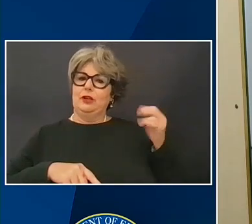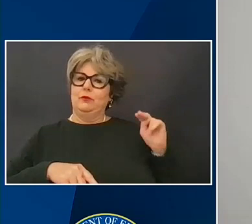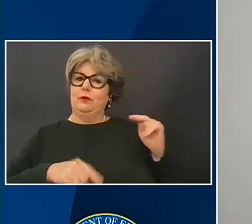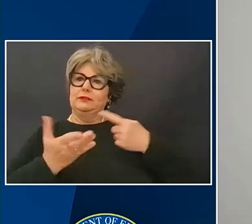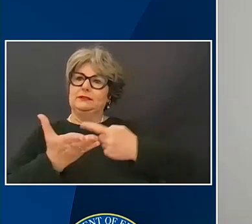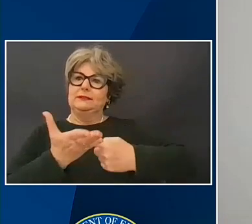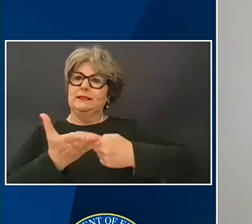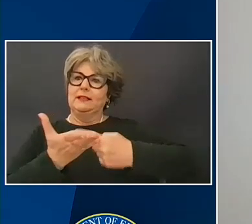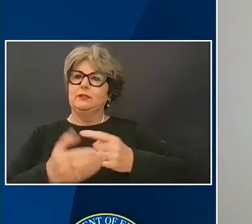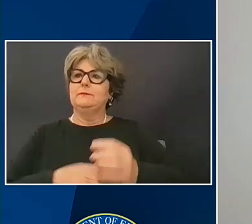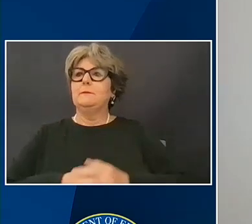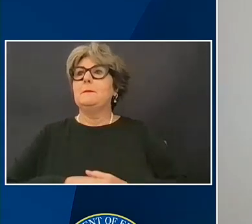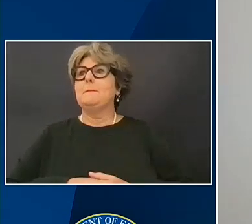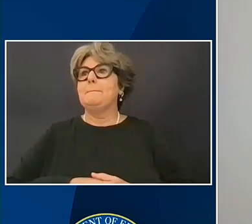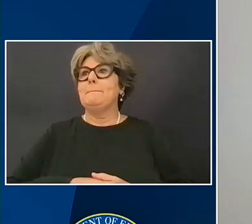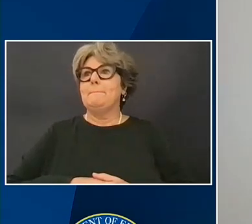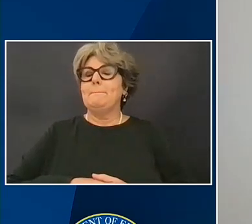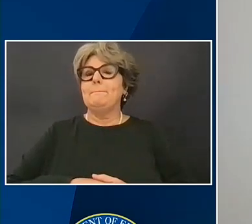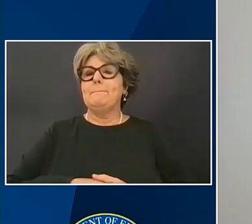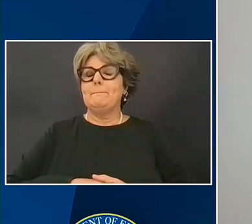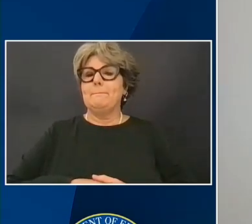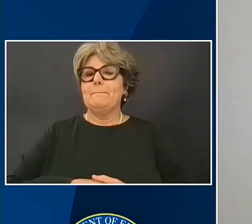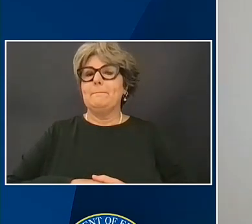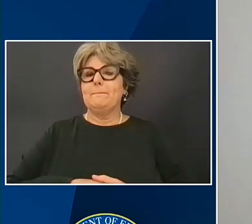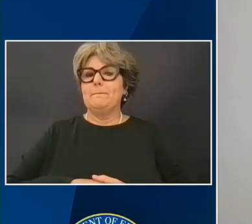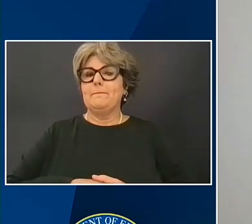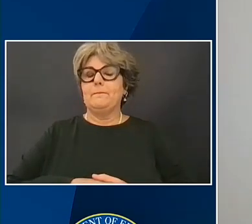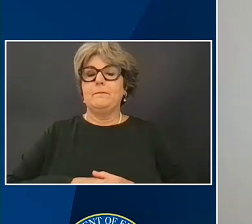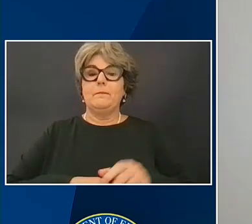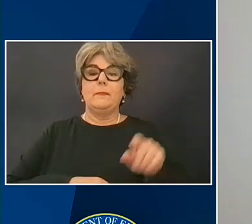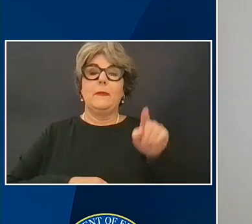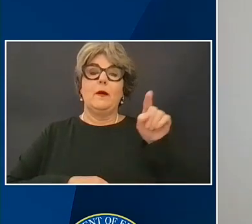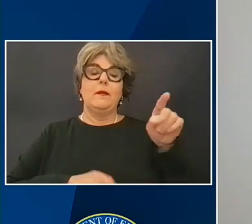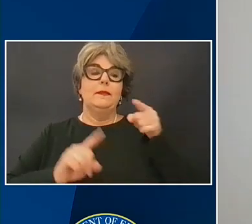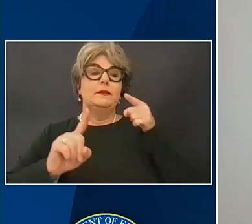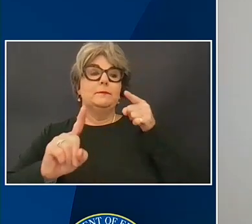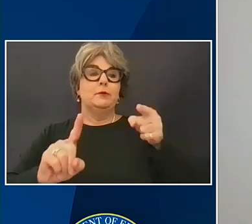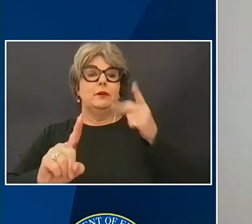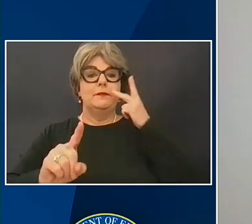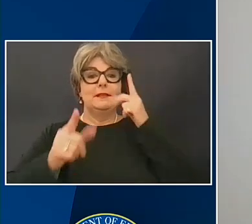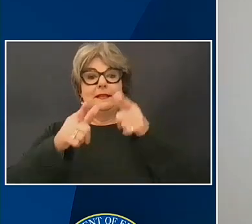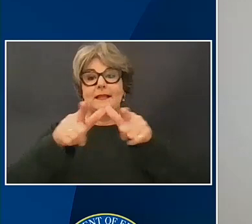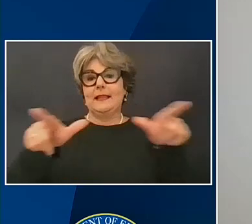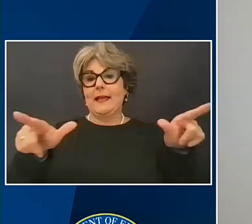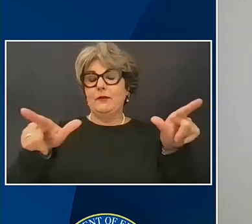That's understandable. So on this point, if you look at the language for the other provisions, they